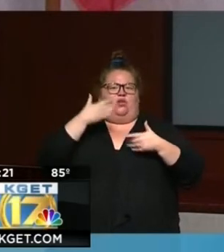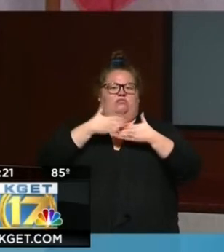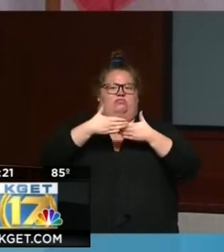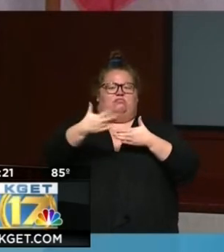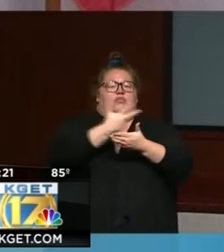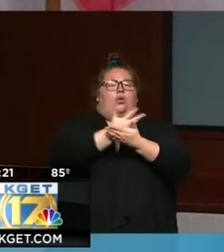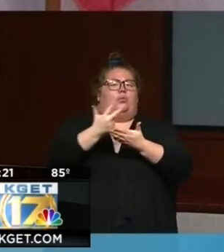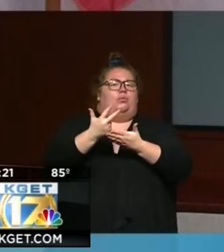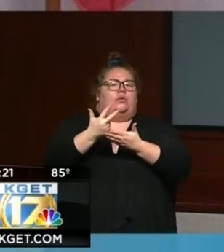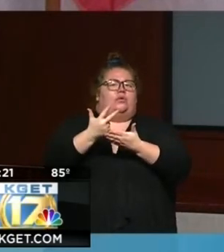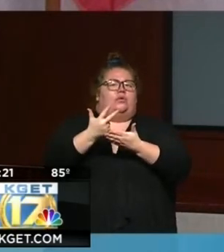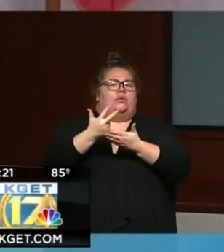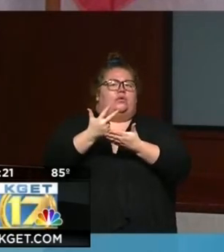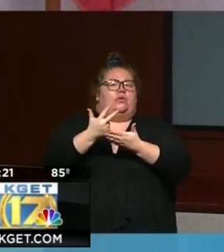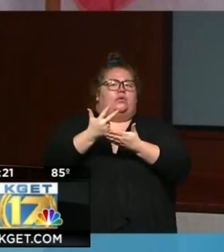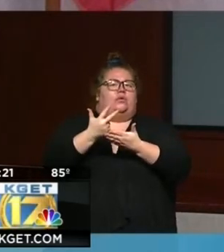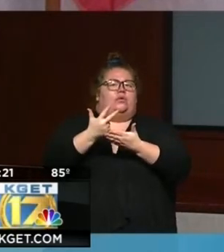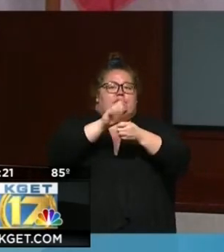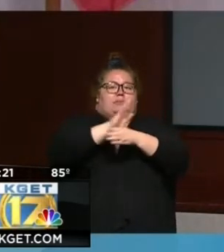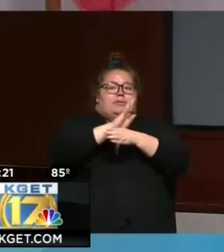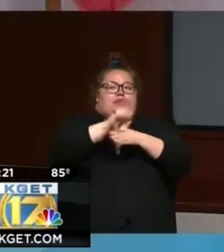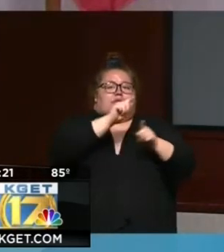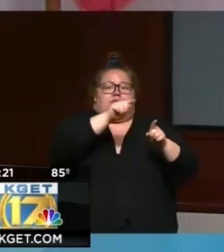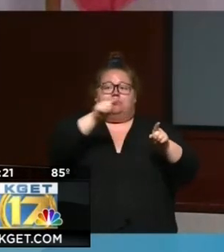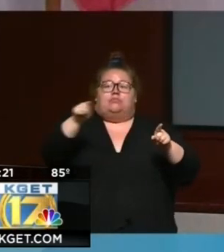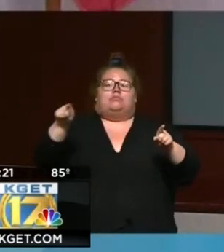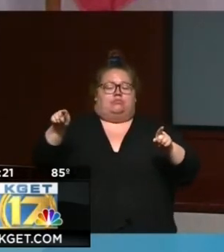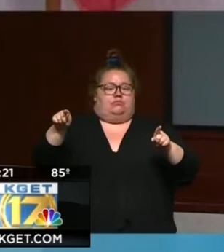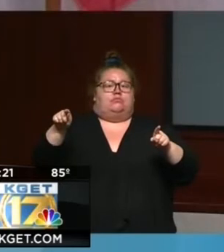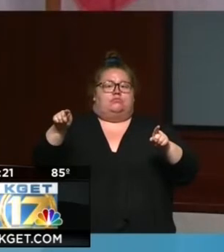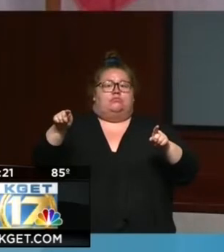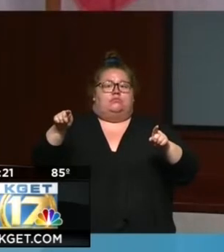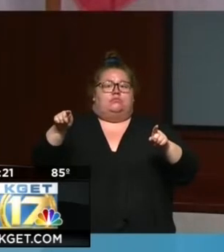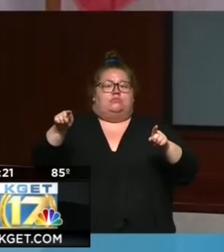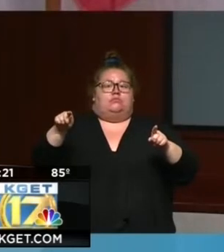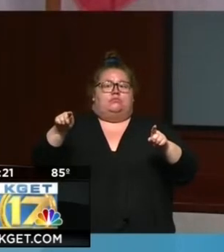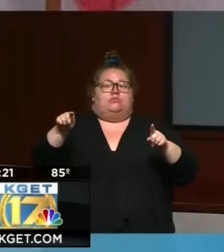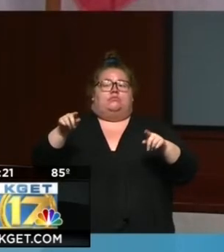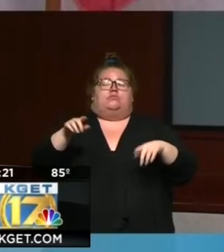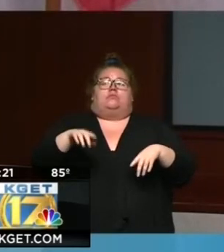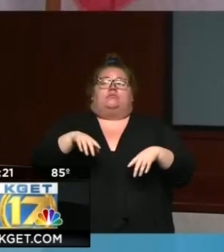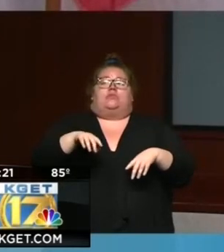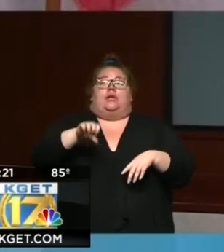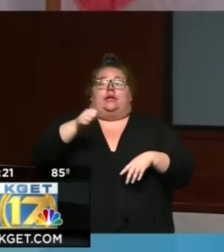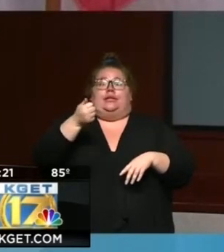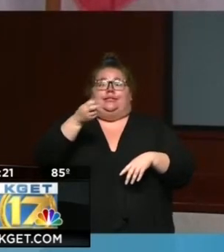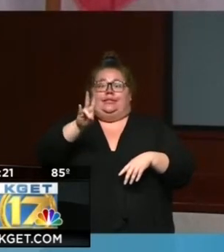RESPONDED TO THAT BY ROLLING BACK AT LEAST FOR THE NEXT THREE WEEKS.